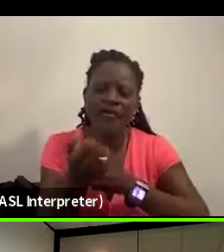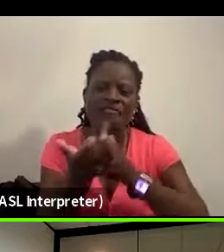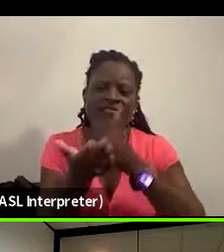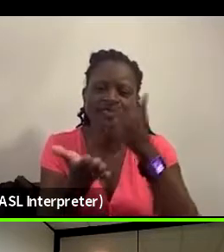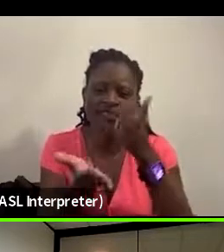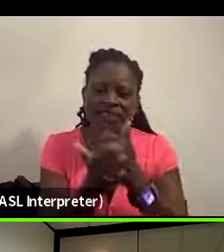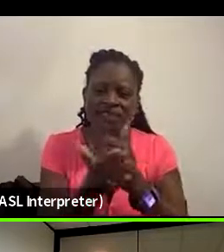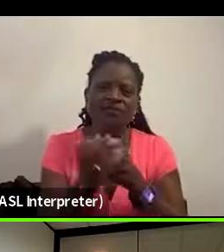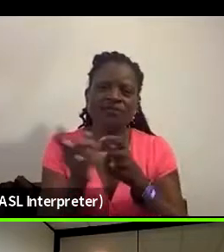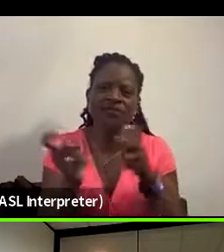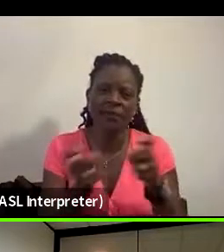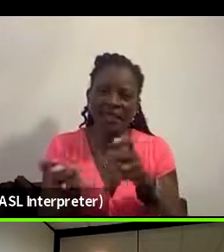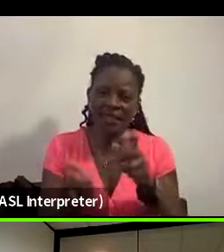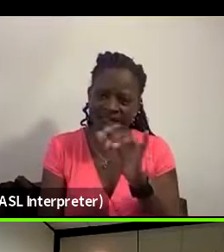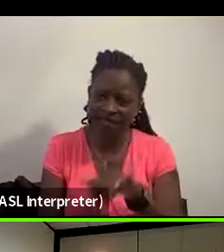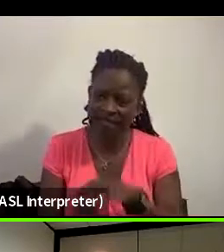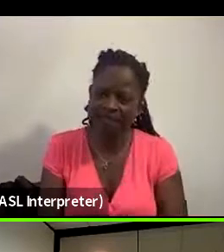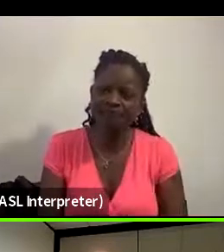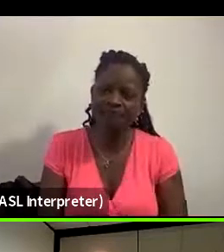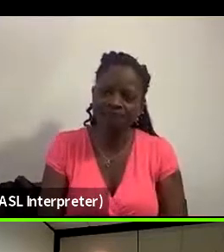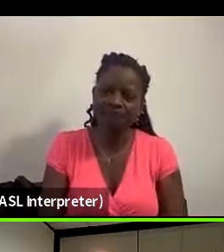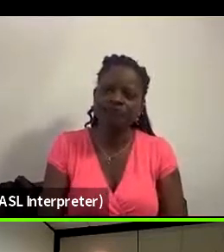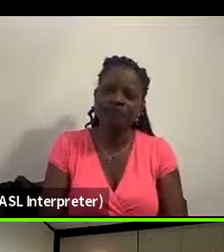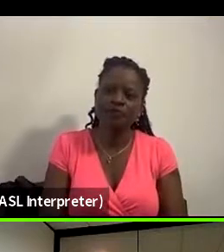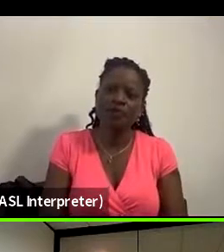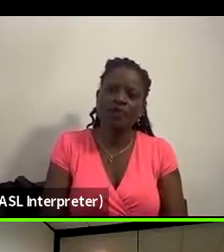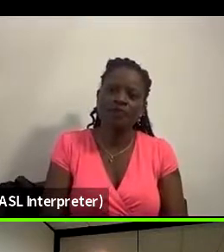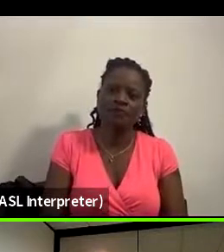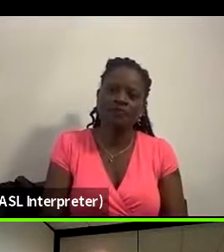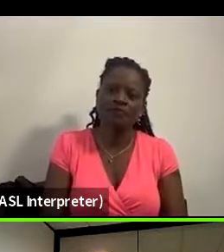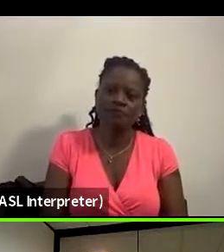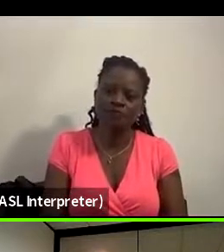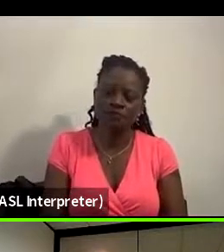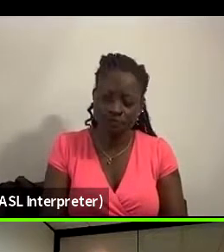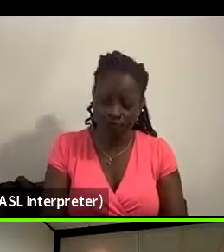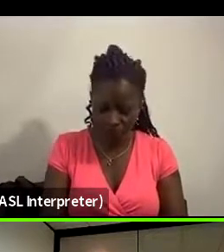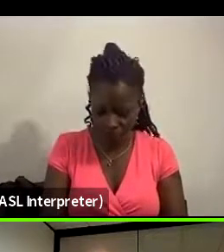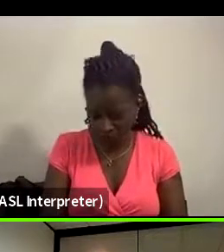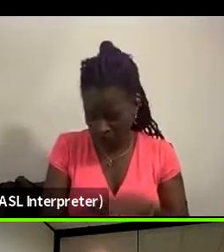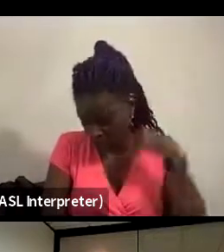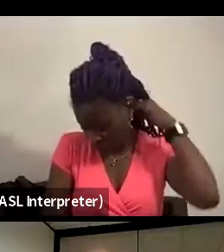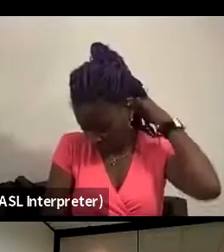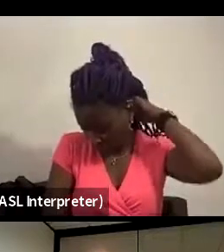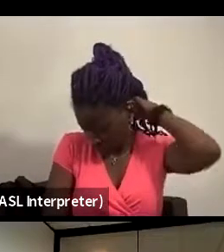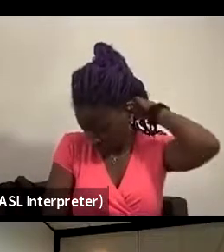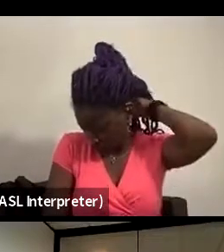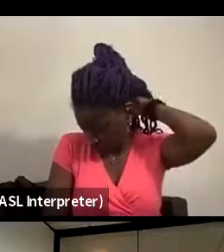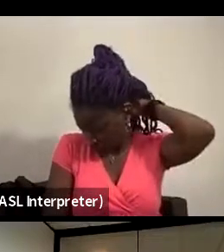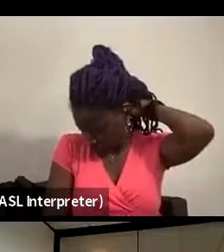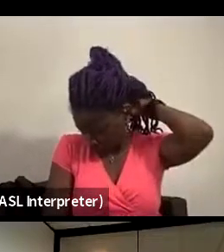partners about what clinics may or may not be open. Great, thanks, everyone.